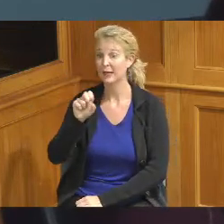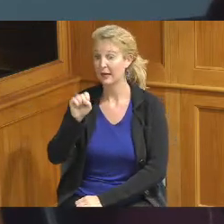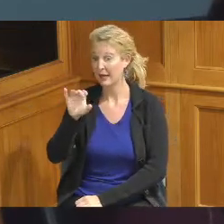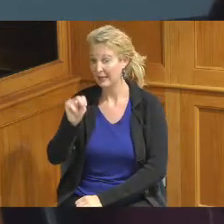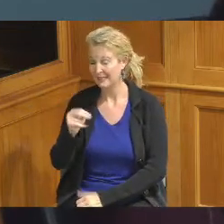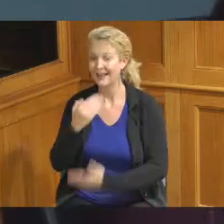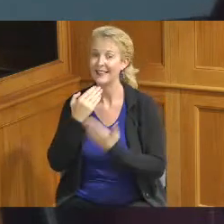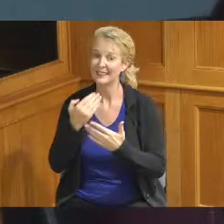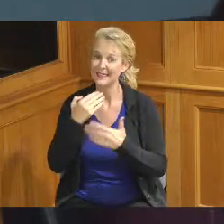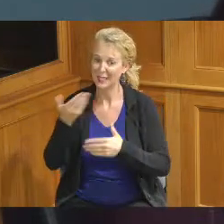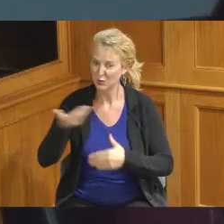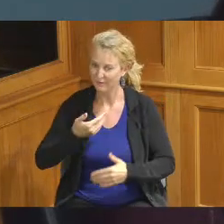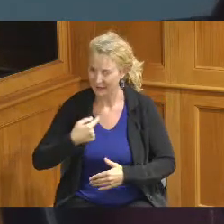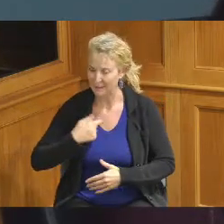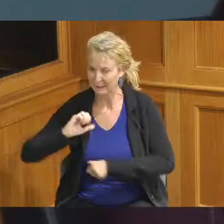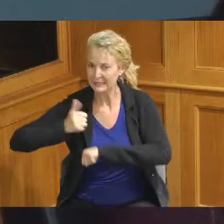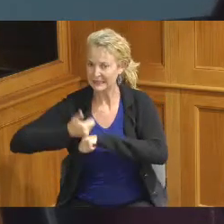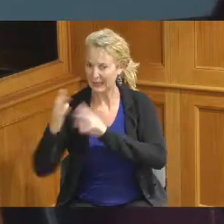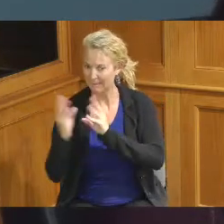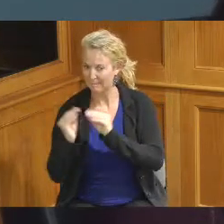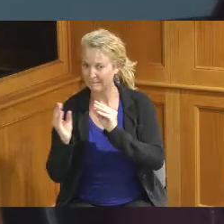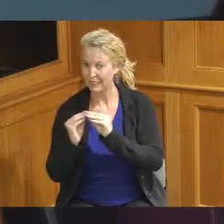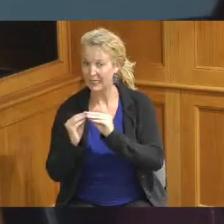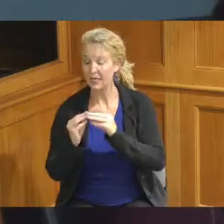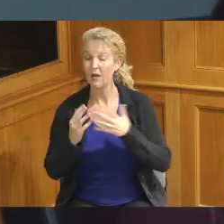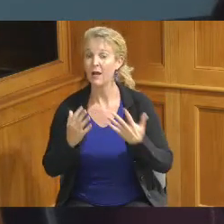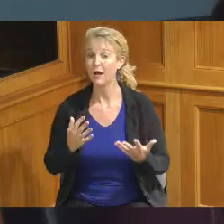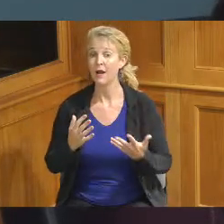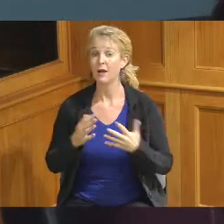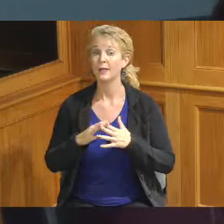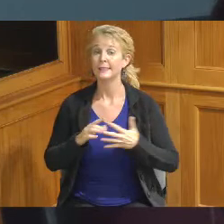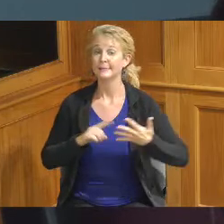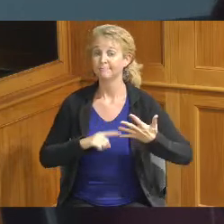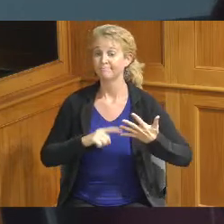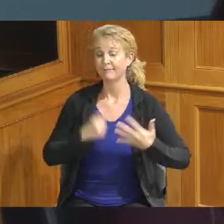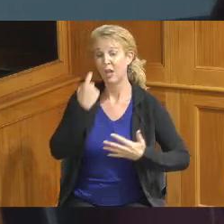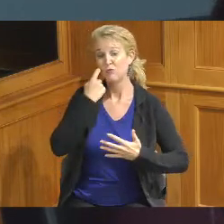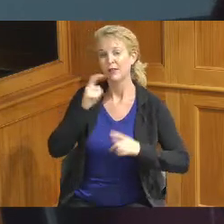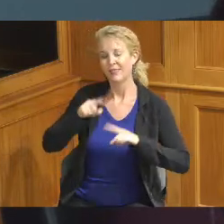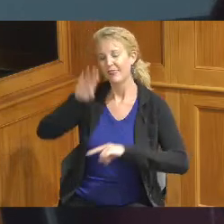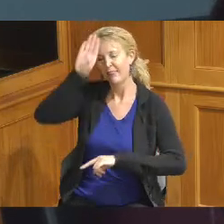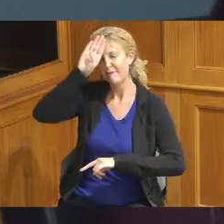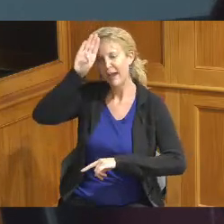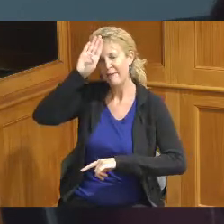inviting me and setting that up and then also just attended the firefighters memorial service